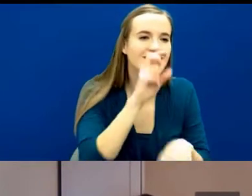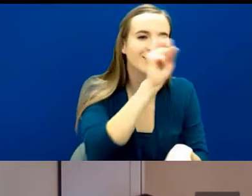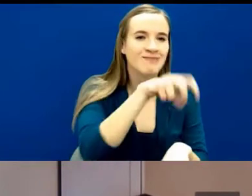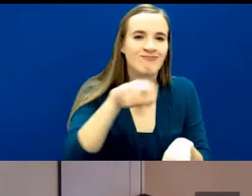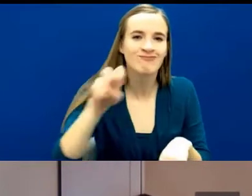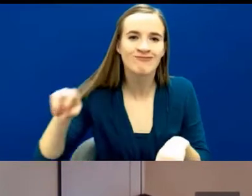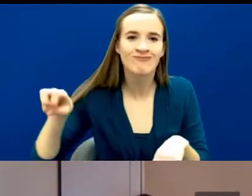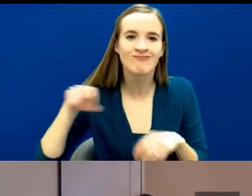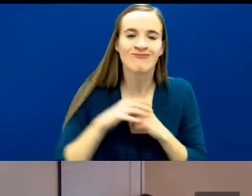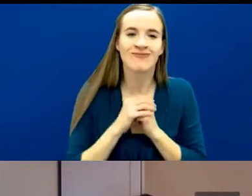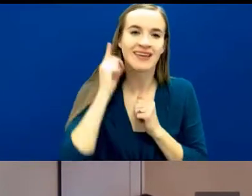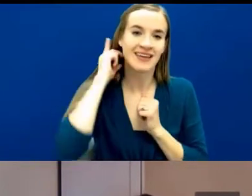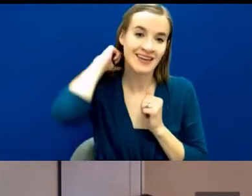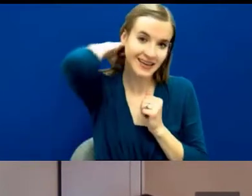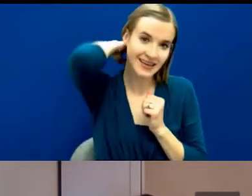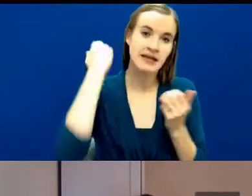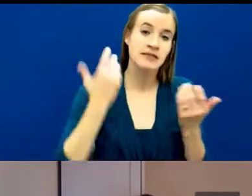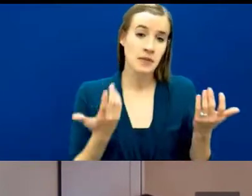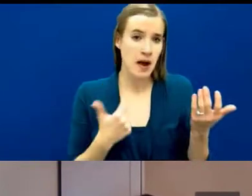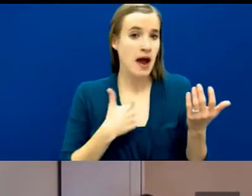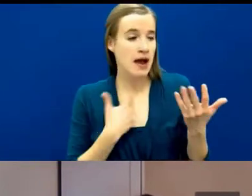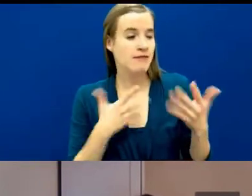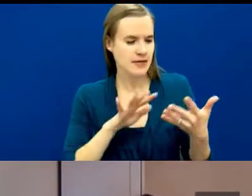like a rough draft of our school visit. And I wanted to explain to kids what